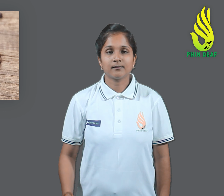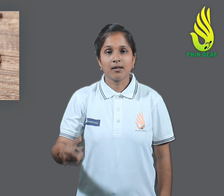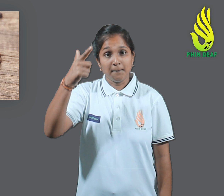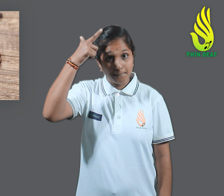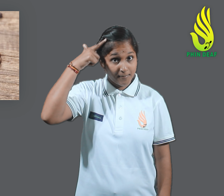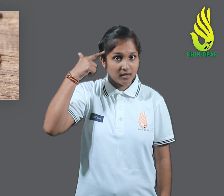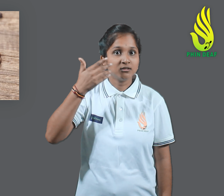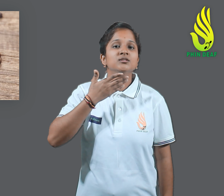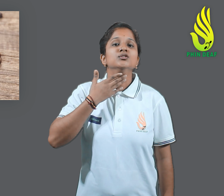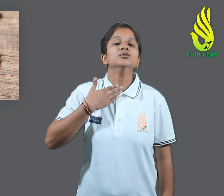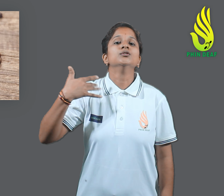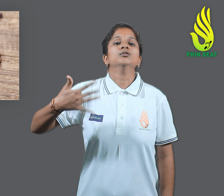Pepper